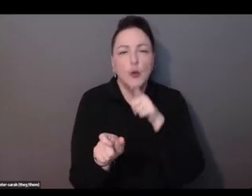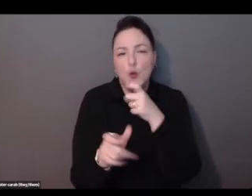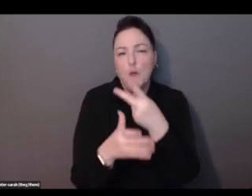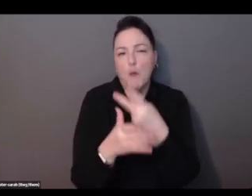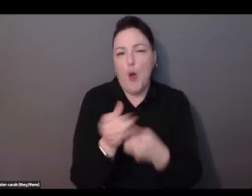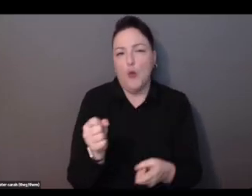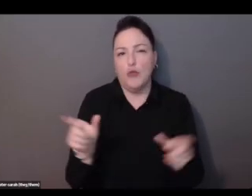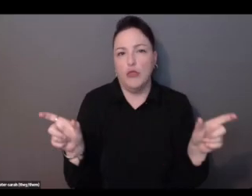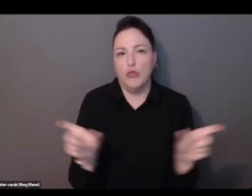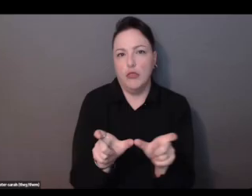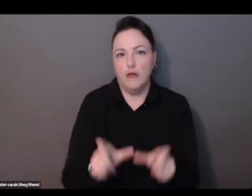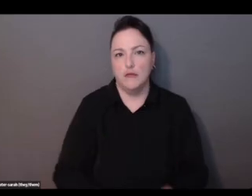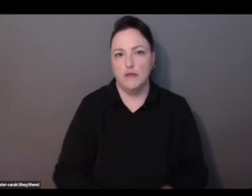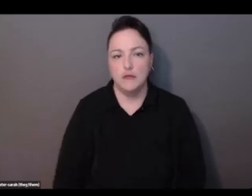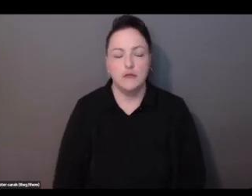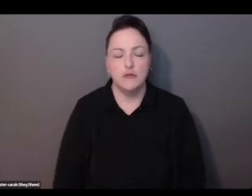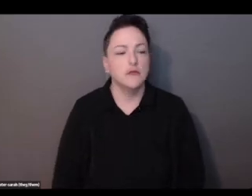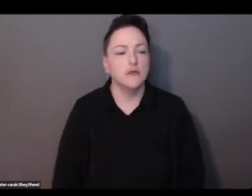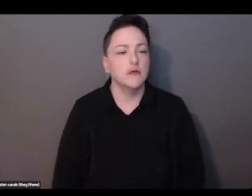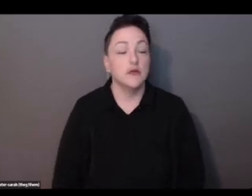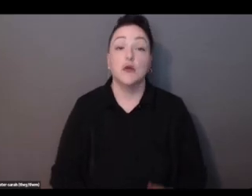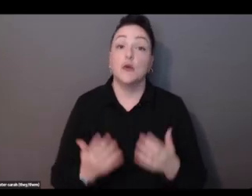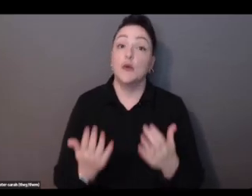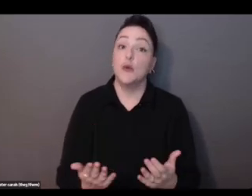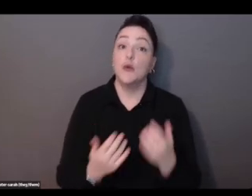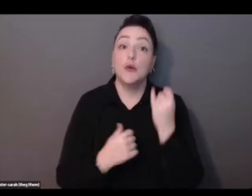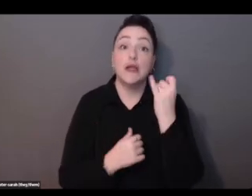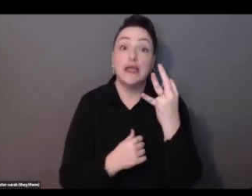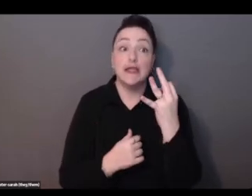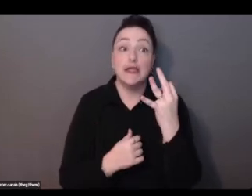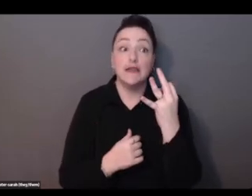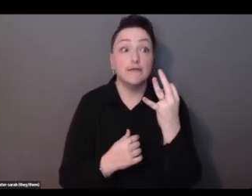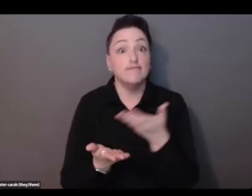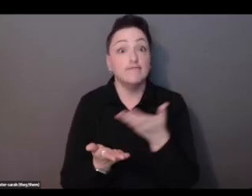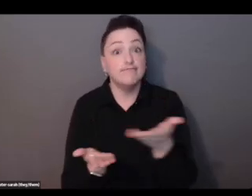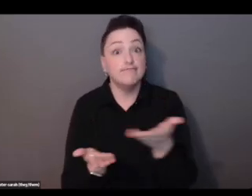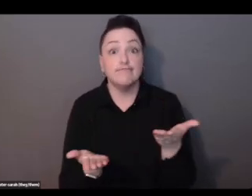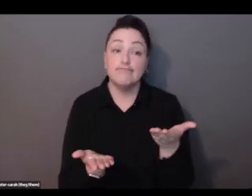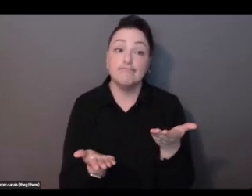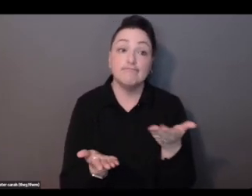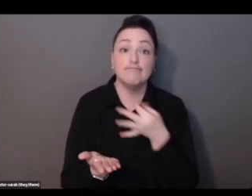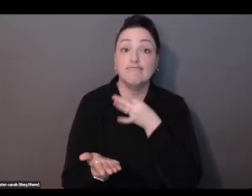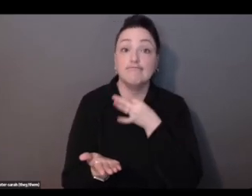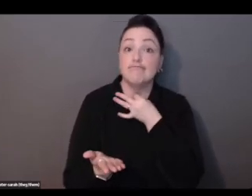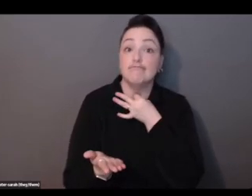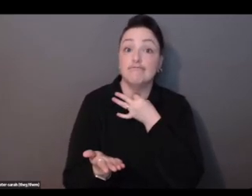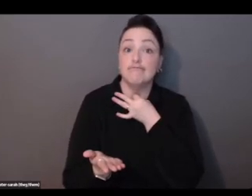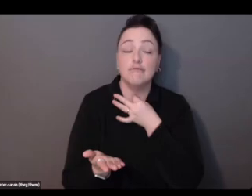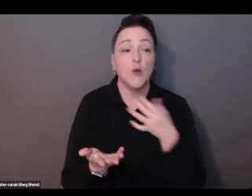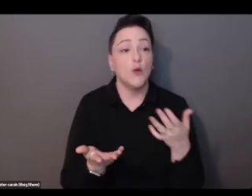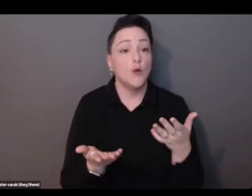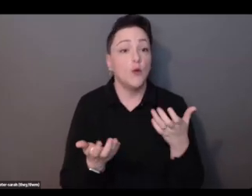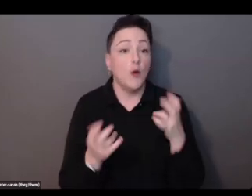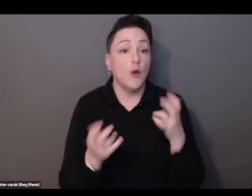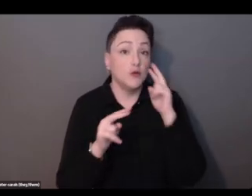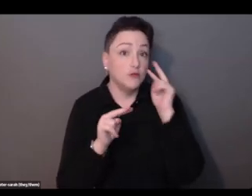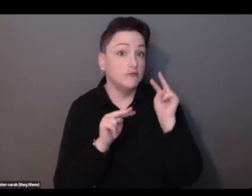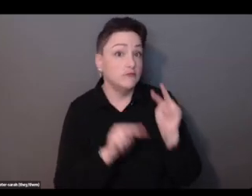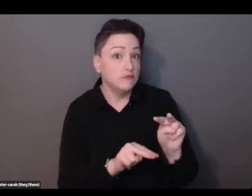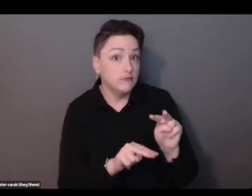So if you are interested, maybe in looking at Massachusetts or a specific state,